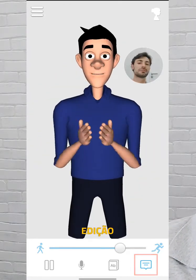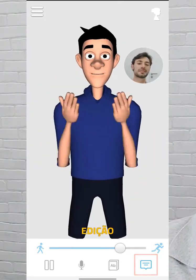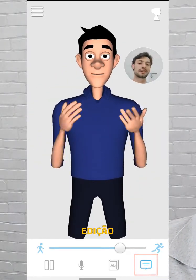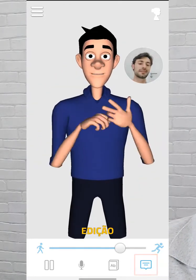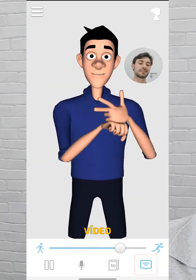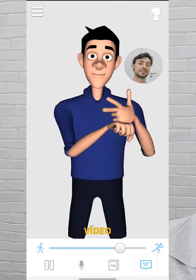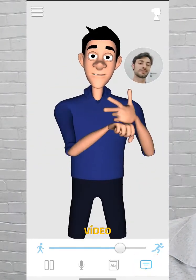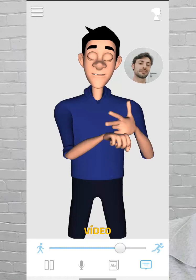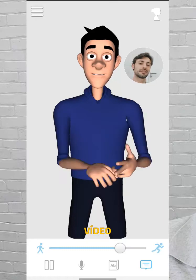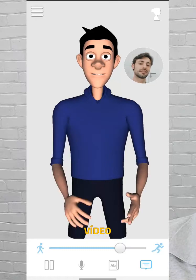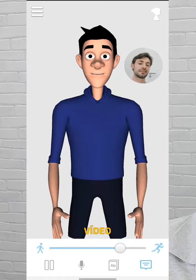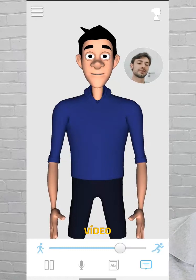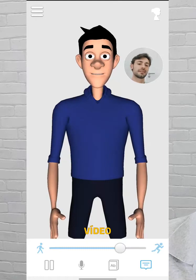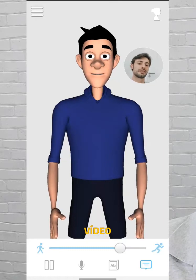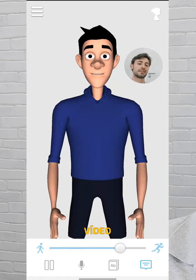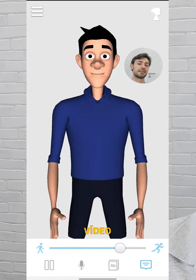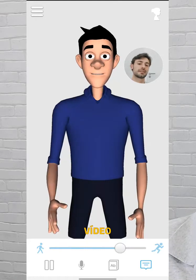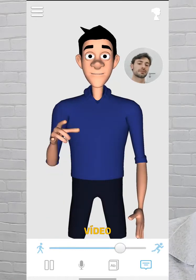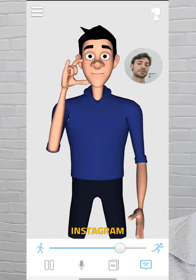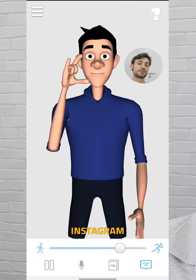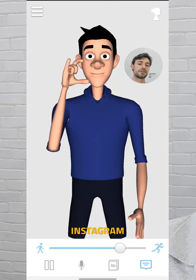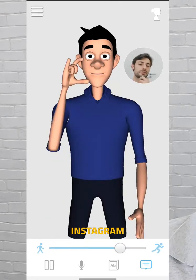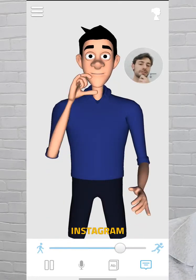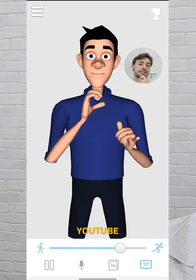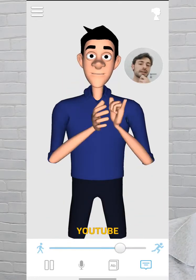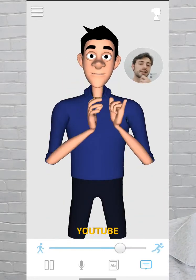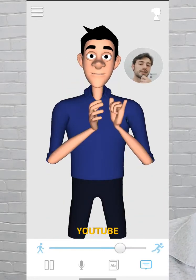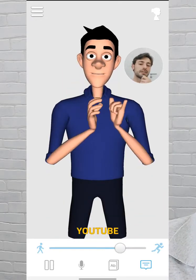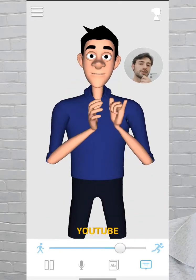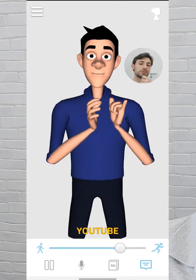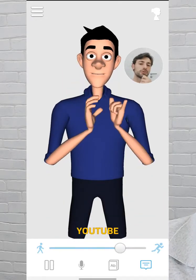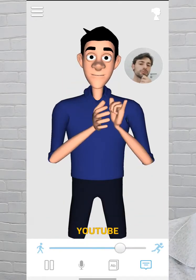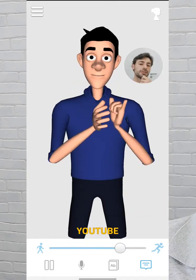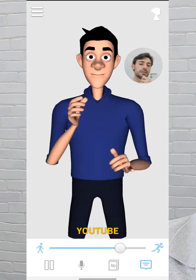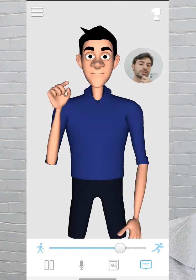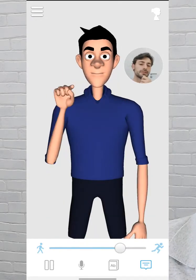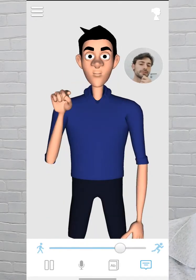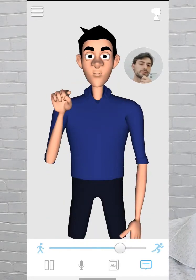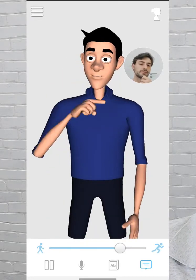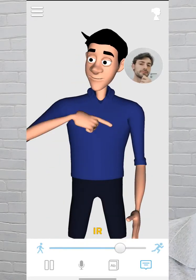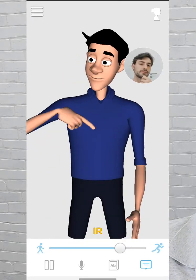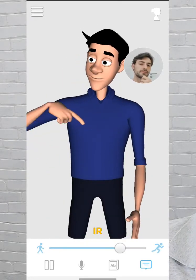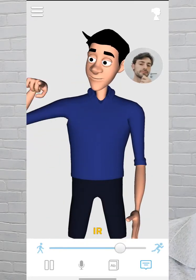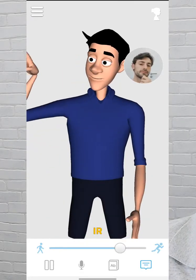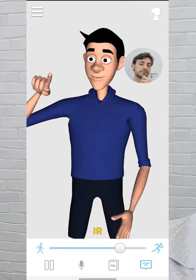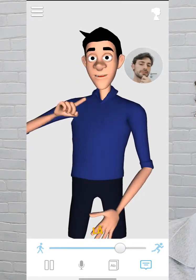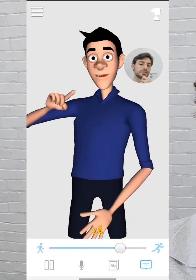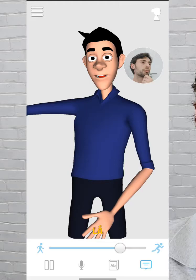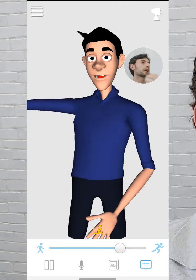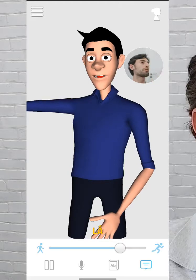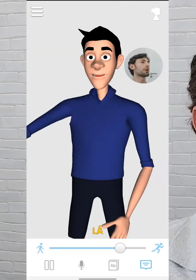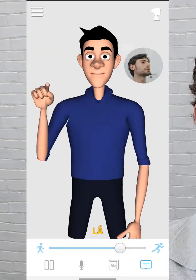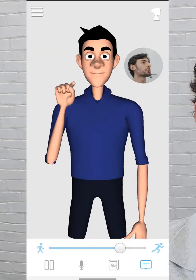They are video, Instagram and YouTube. Because the way of communication is different.